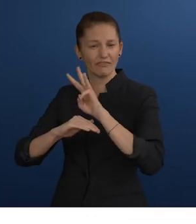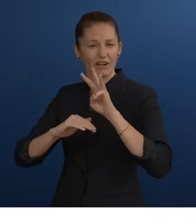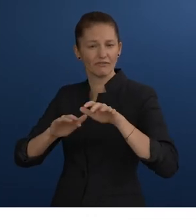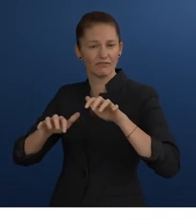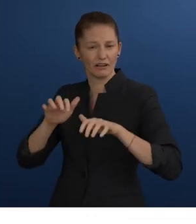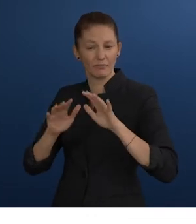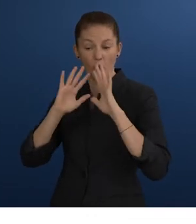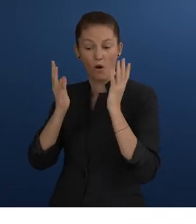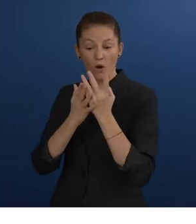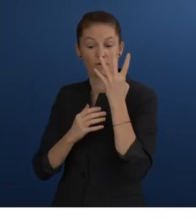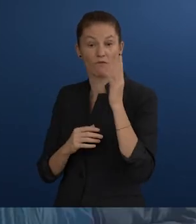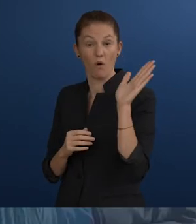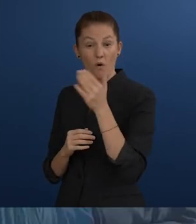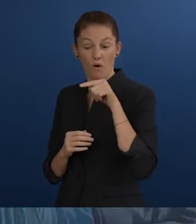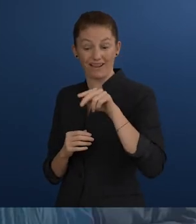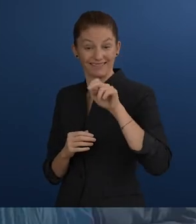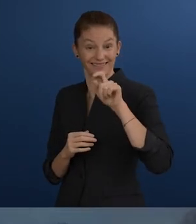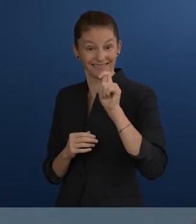Globe4all.net is a barrier-free information and booking platform